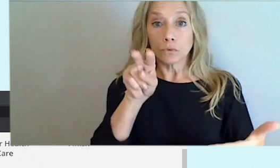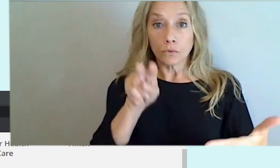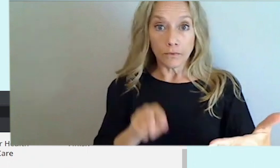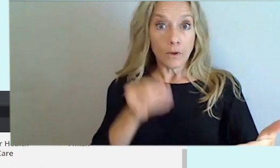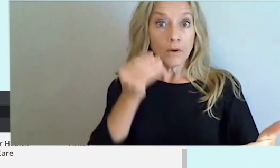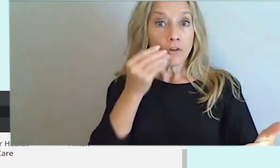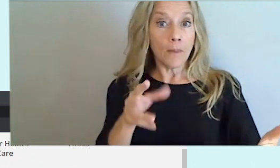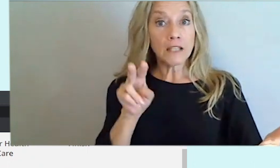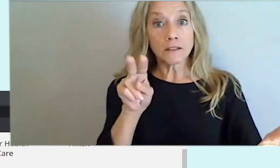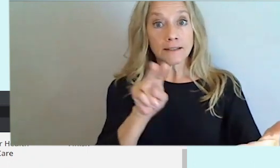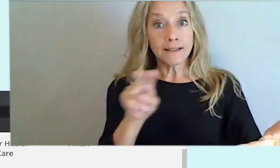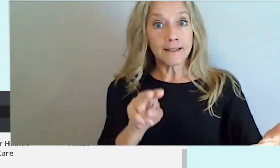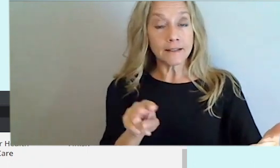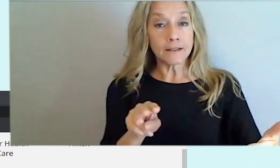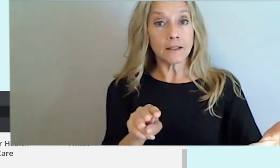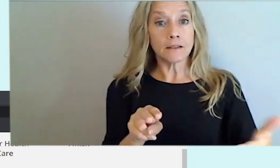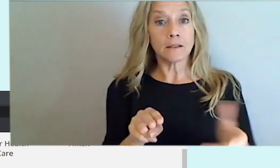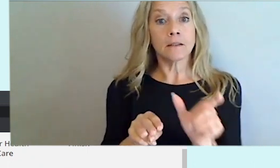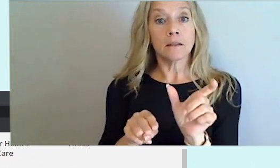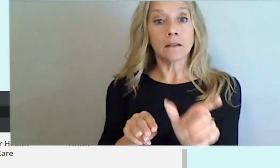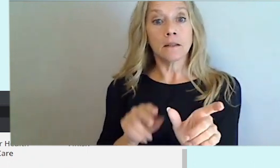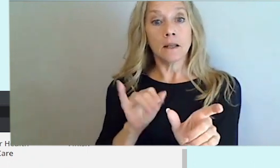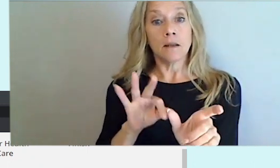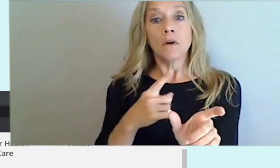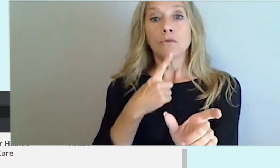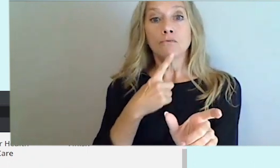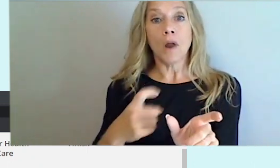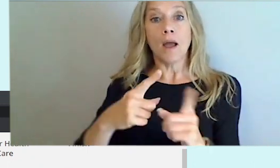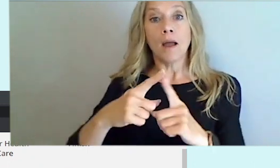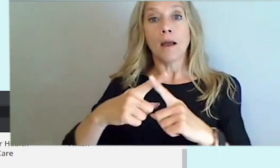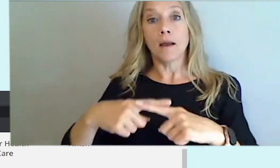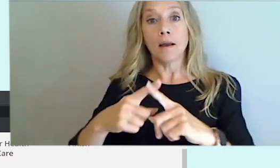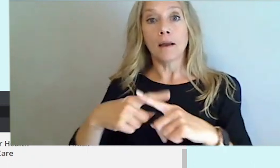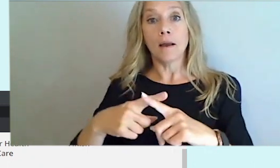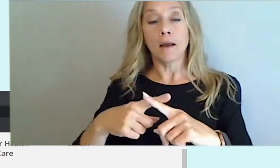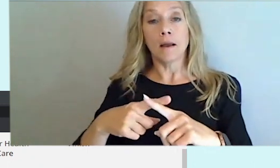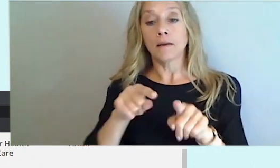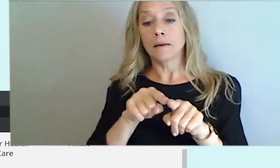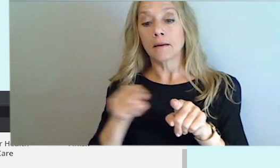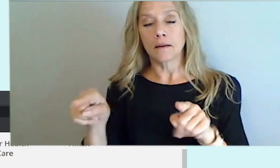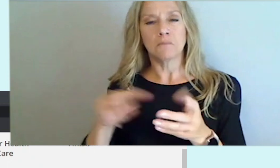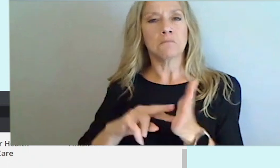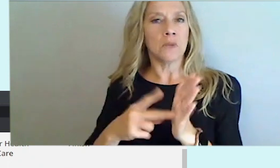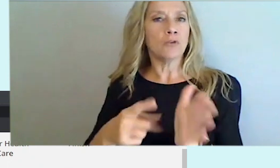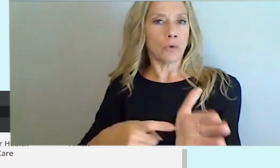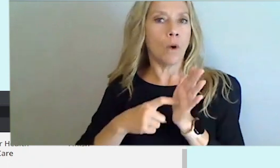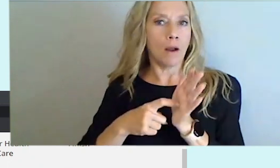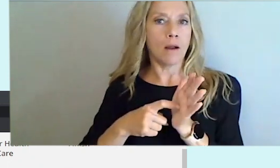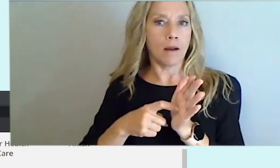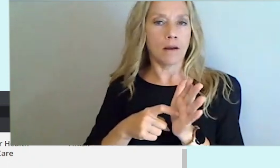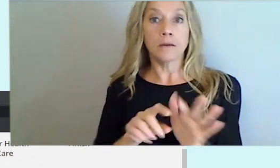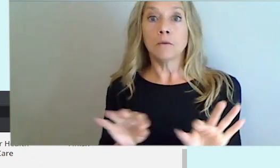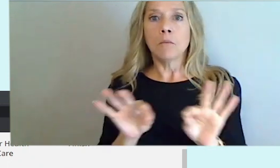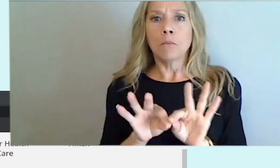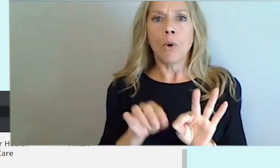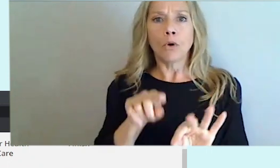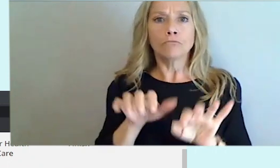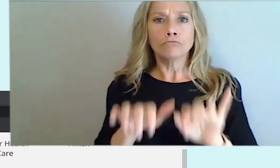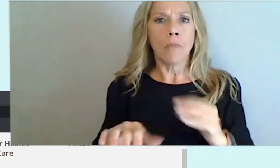Fields with a red asterisks next to them are required. It's important to fill out as much information as possible.